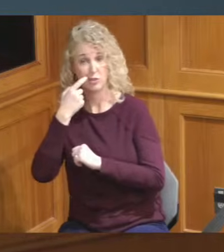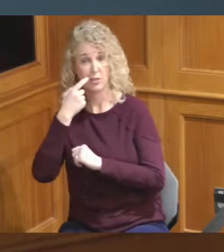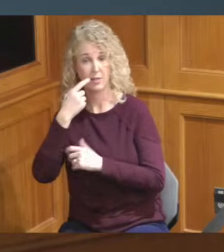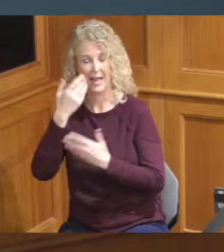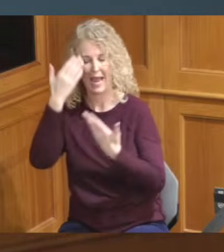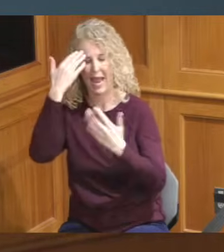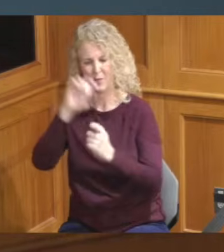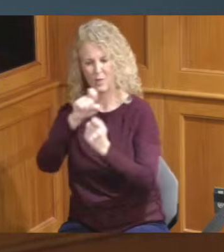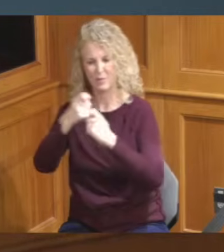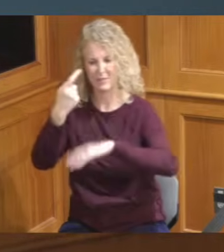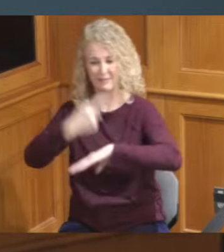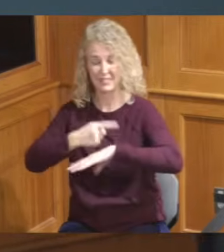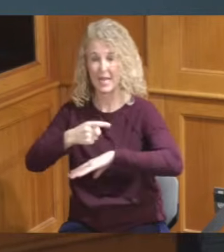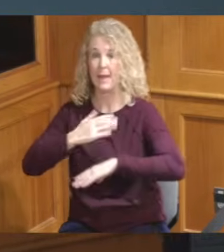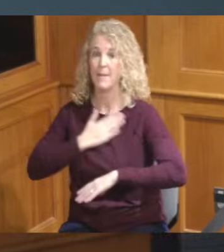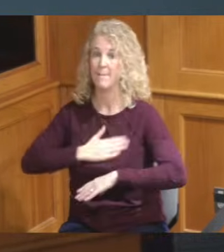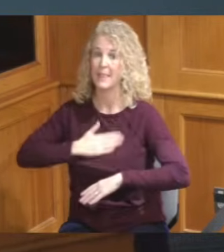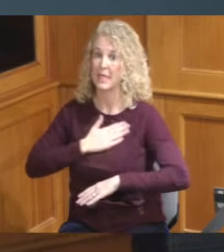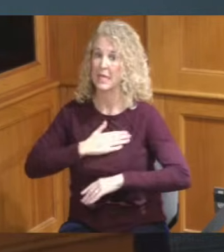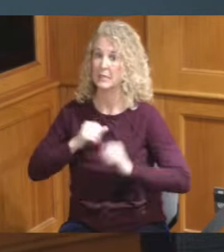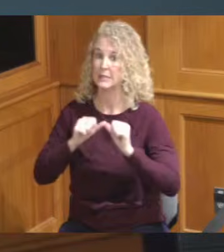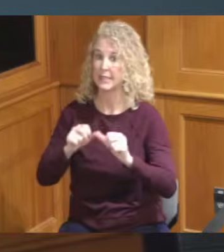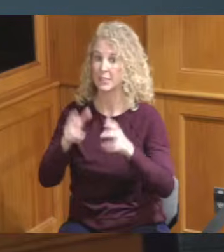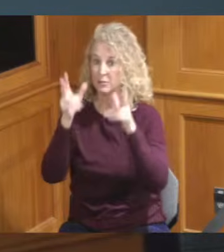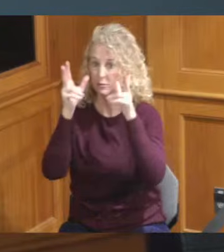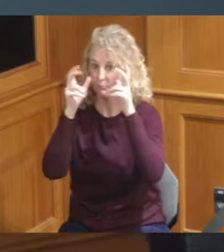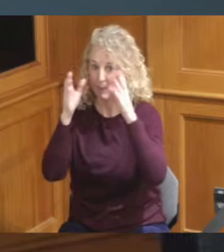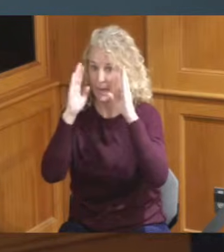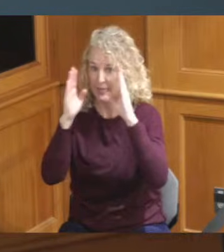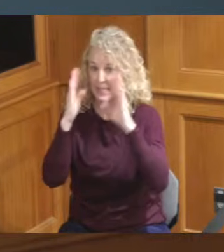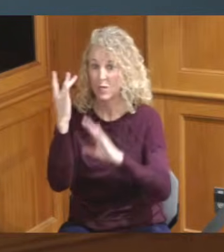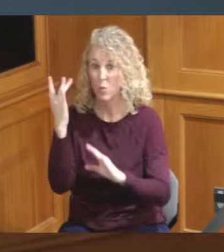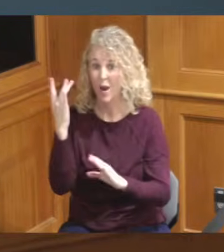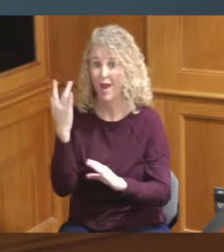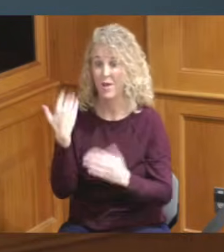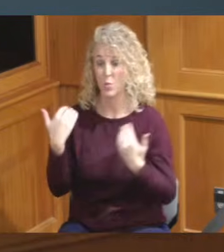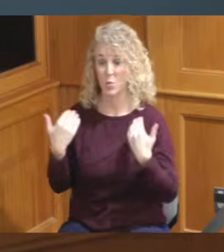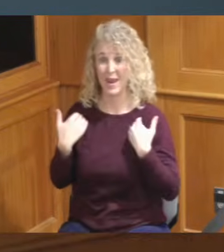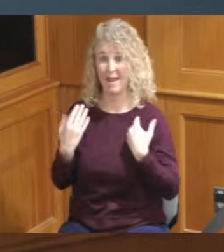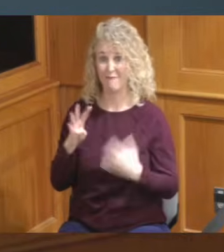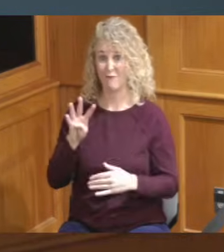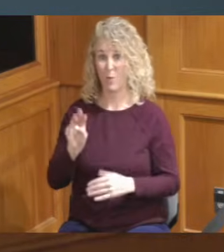but listen, keep your ear to the ground because we got almost four million for allocation for